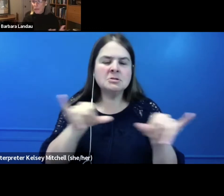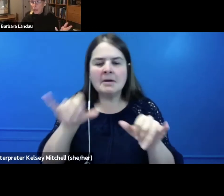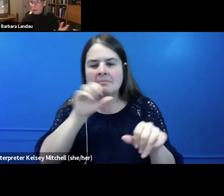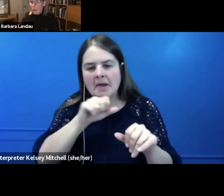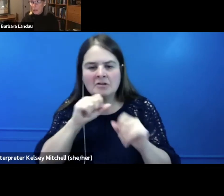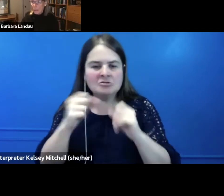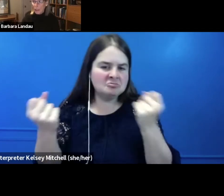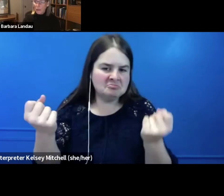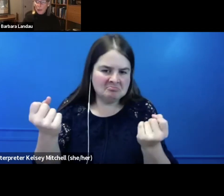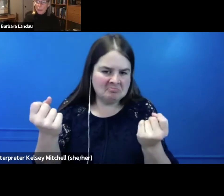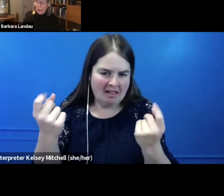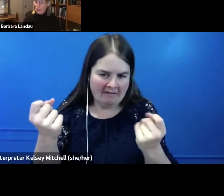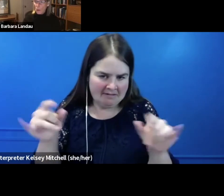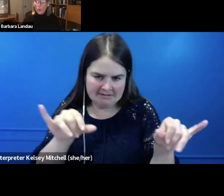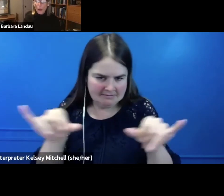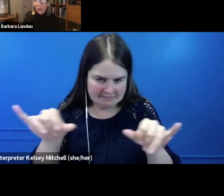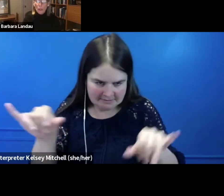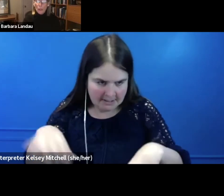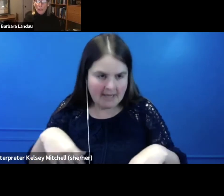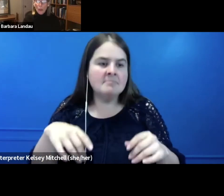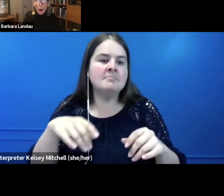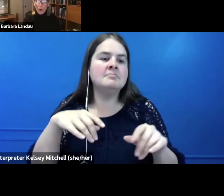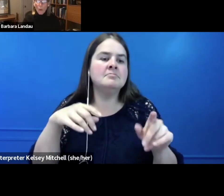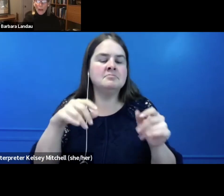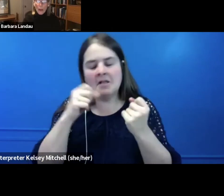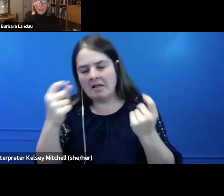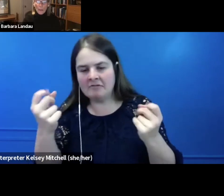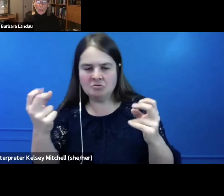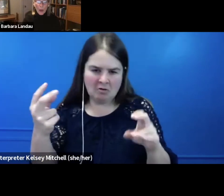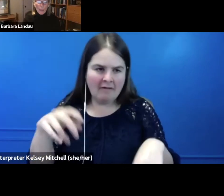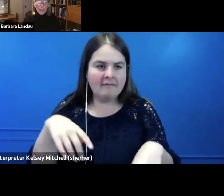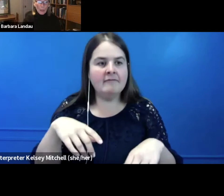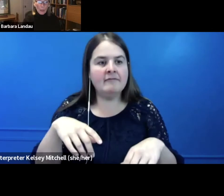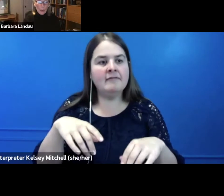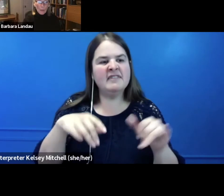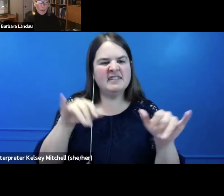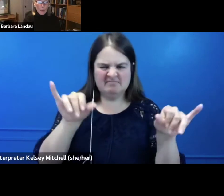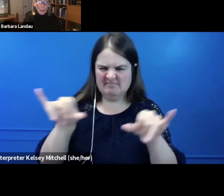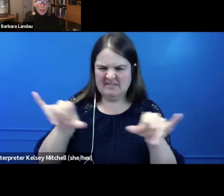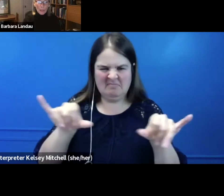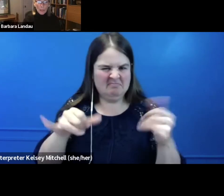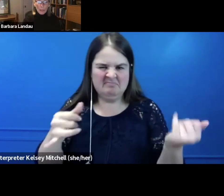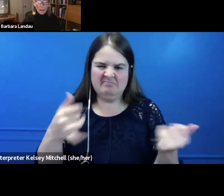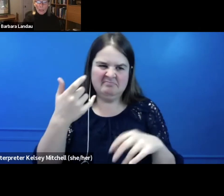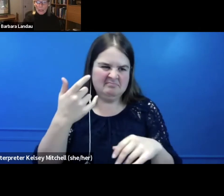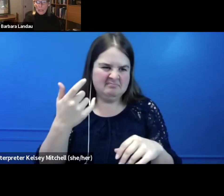kids who are typically developing kids who are 12 are way up at the top